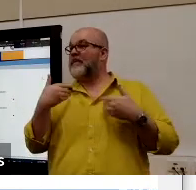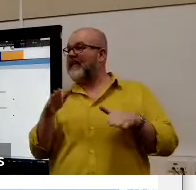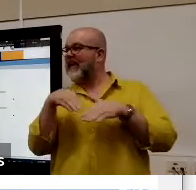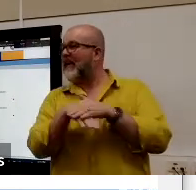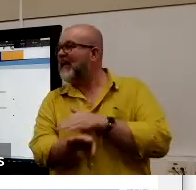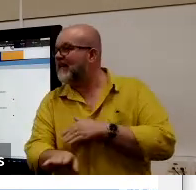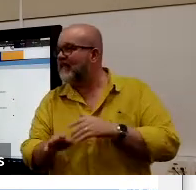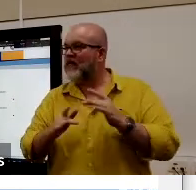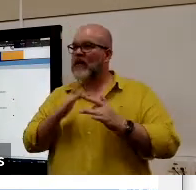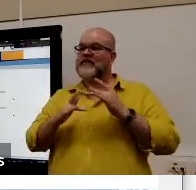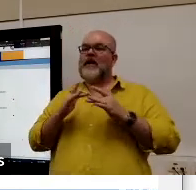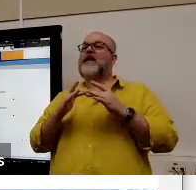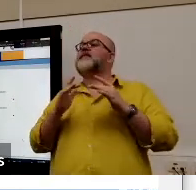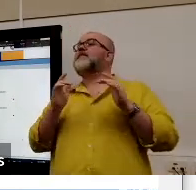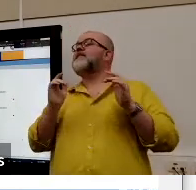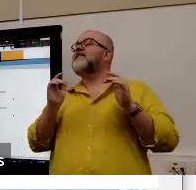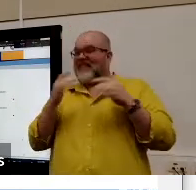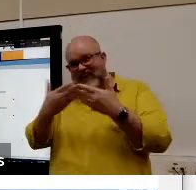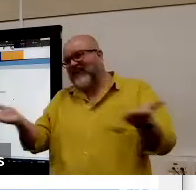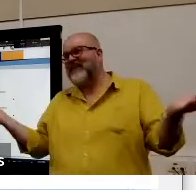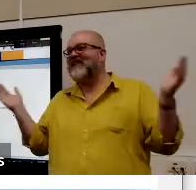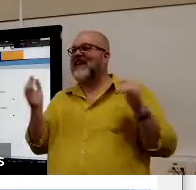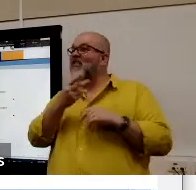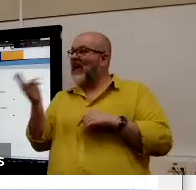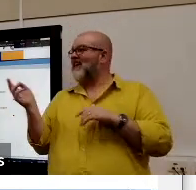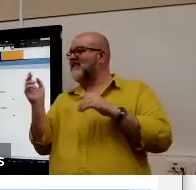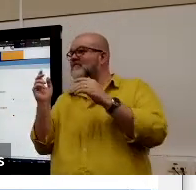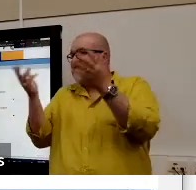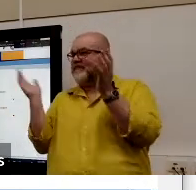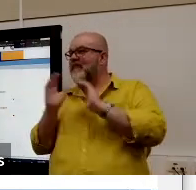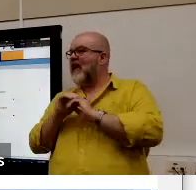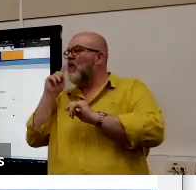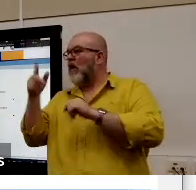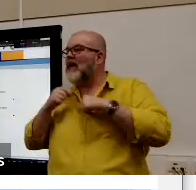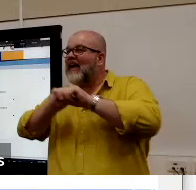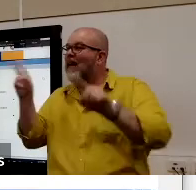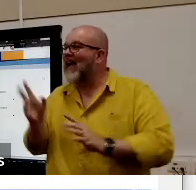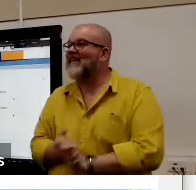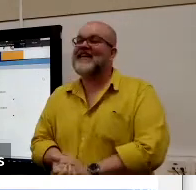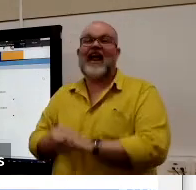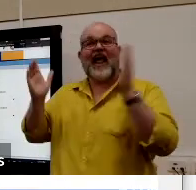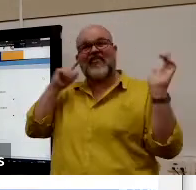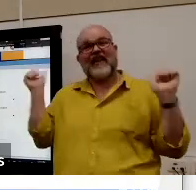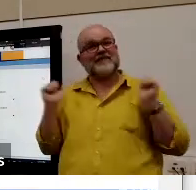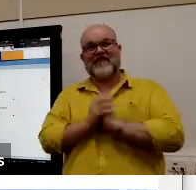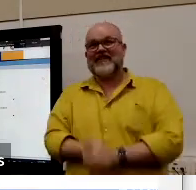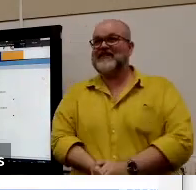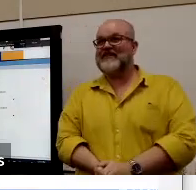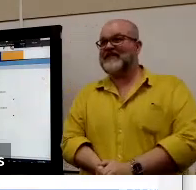And thank you to everyone who's been in to the website thank you. And those who haven't, look at my email again.